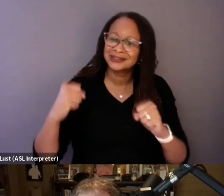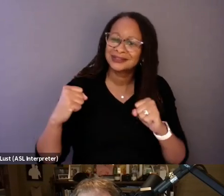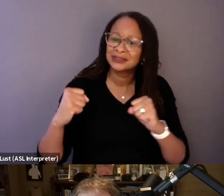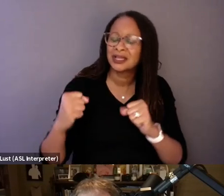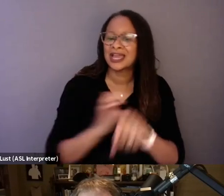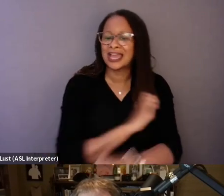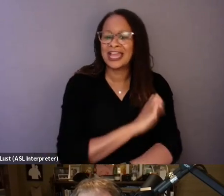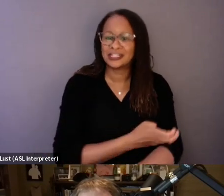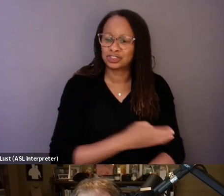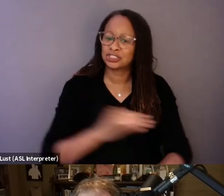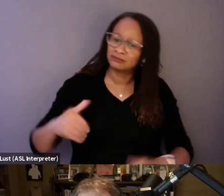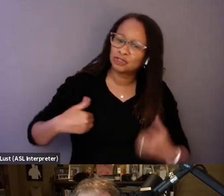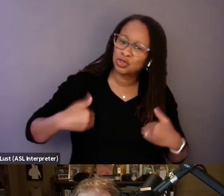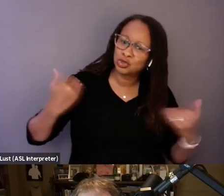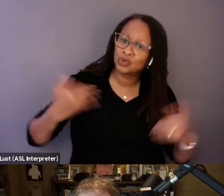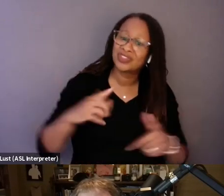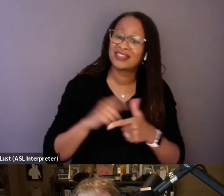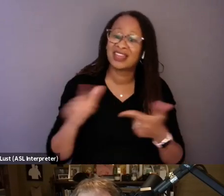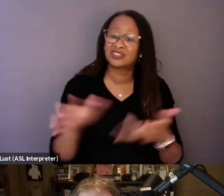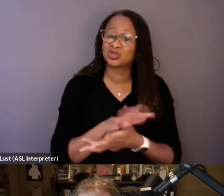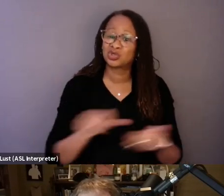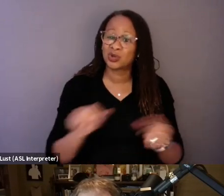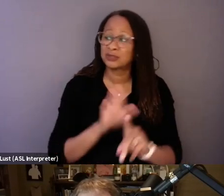and then he just destroyed himself, spun out of control.